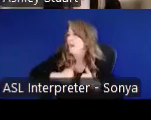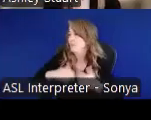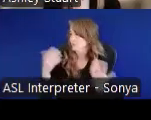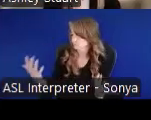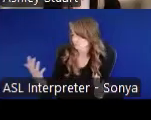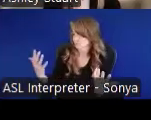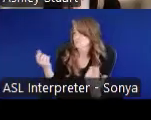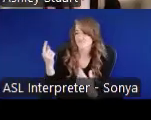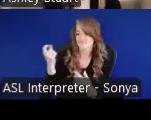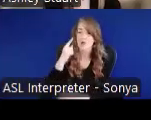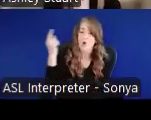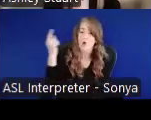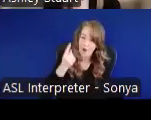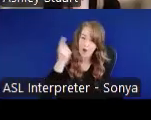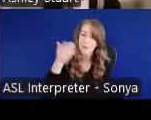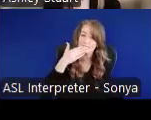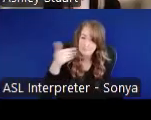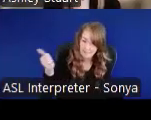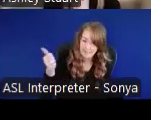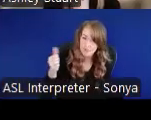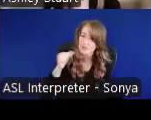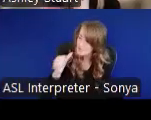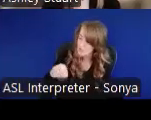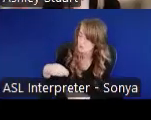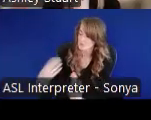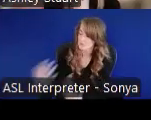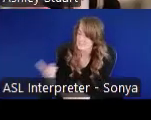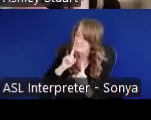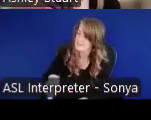better to not give a demand at all than it is to give one and